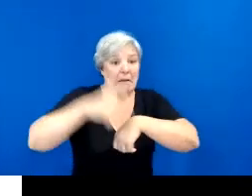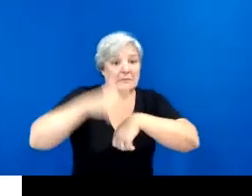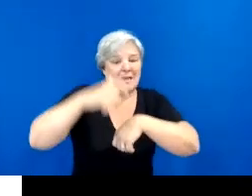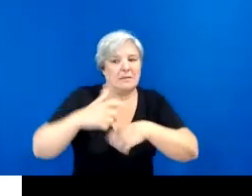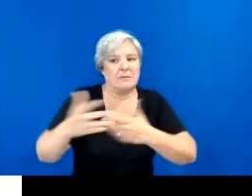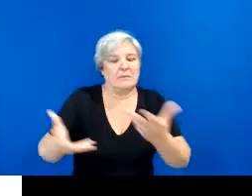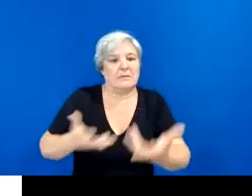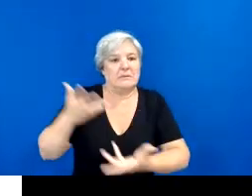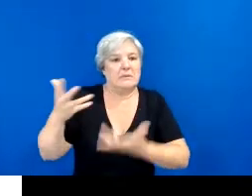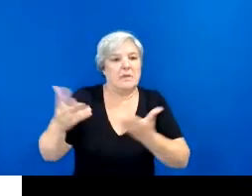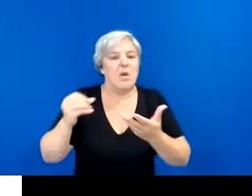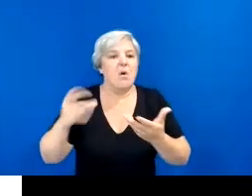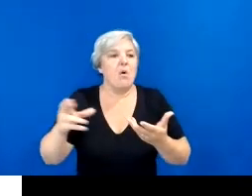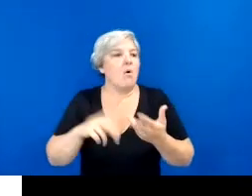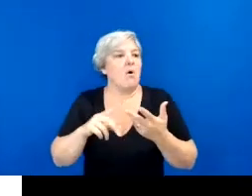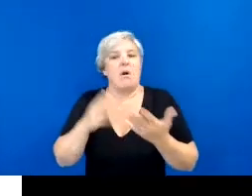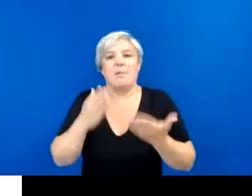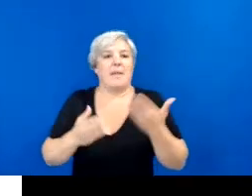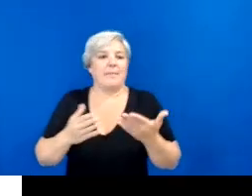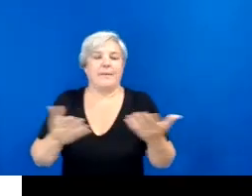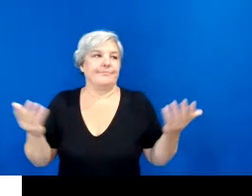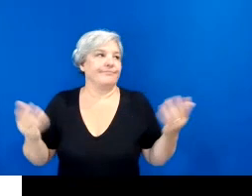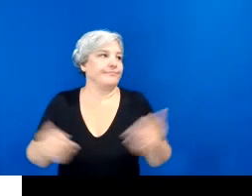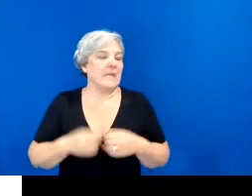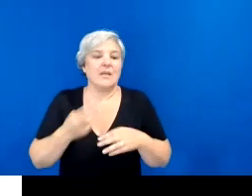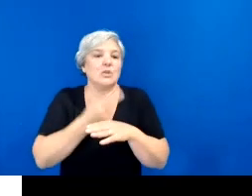They might not be able to use their savviness